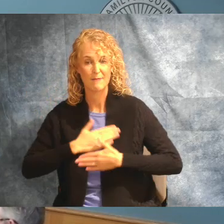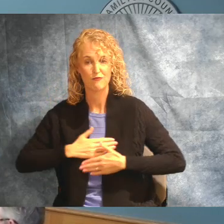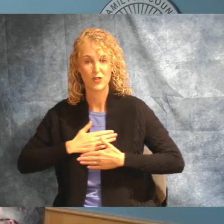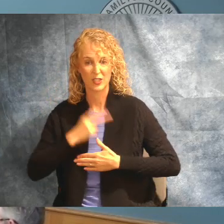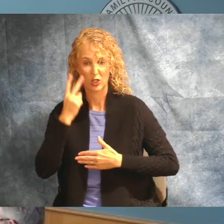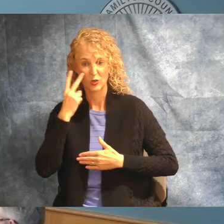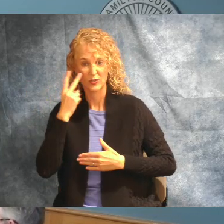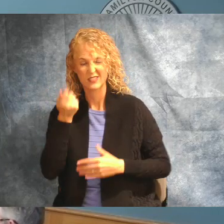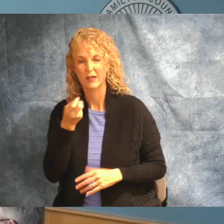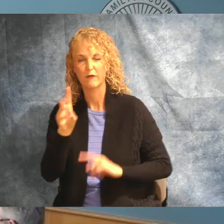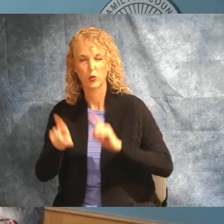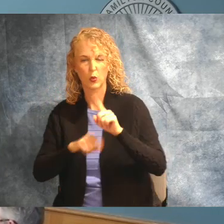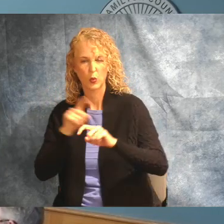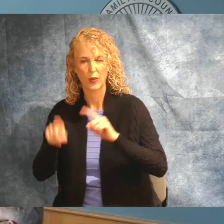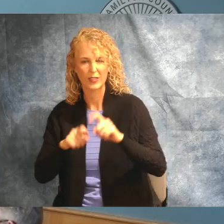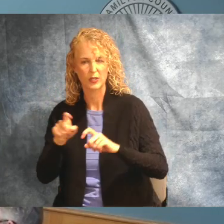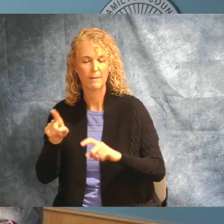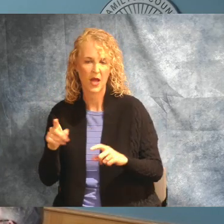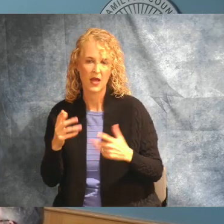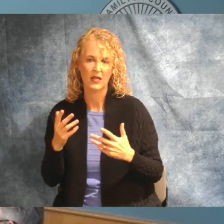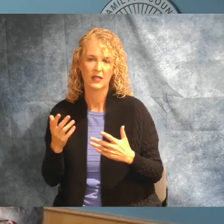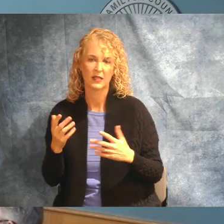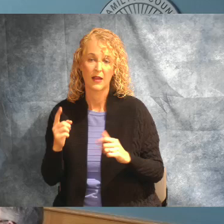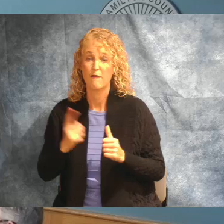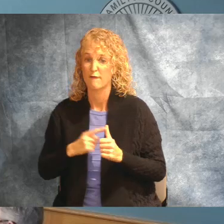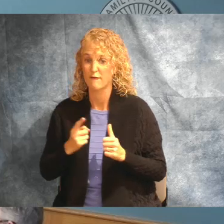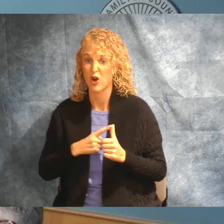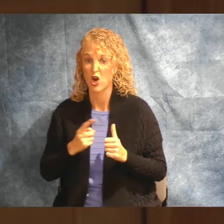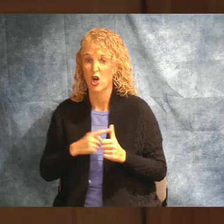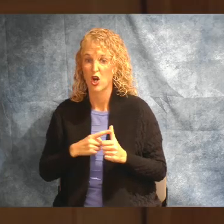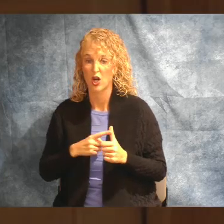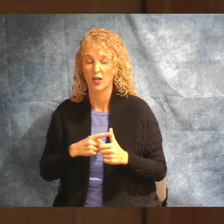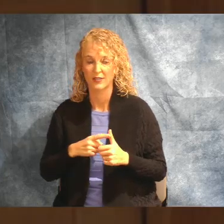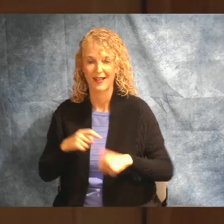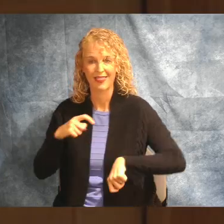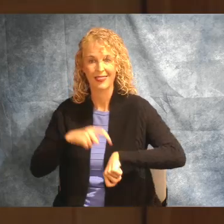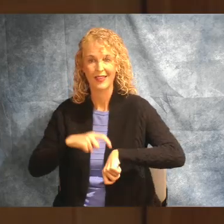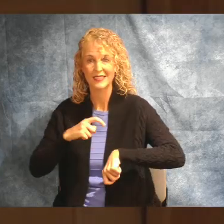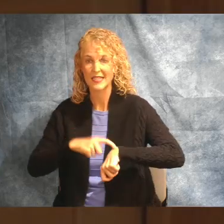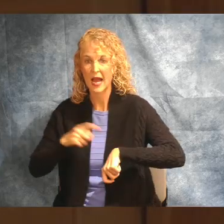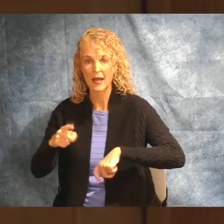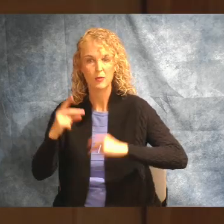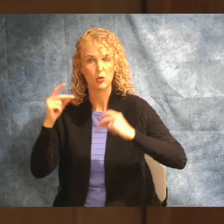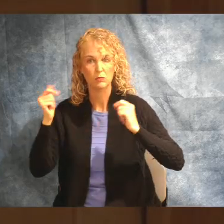got a couple questions for you, but I too want to, mention the quick turnaround on this. Um, yeah,